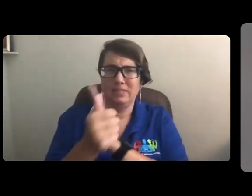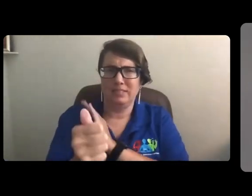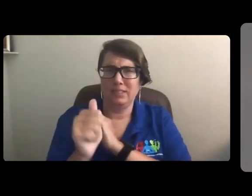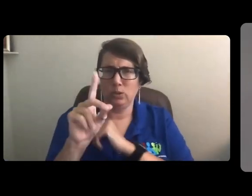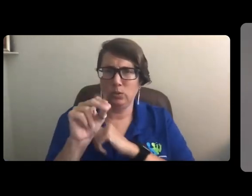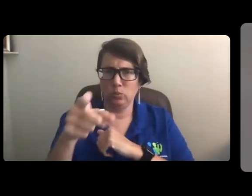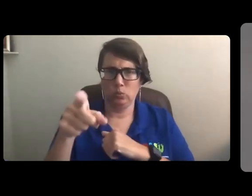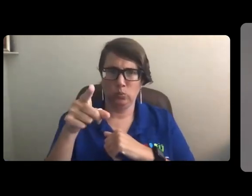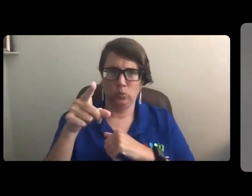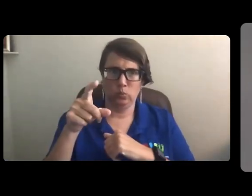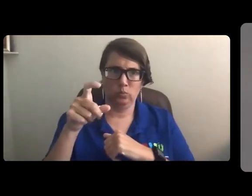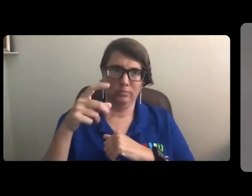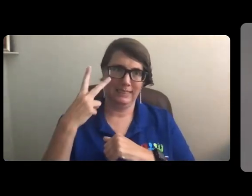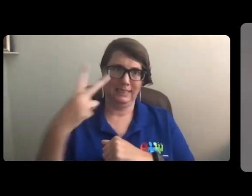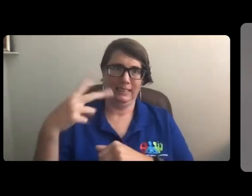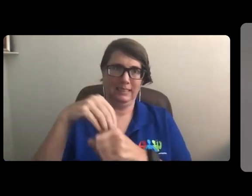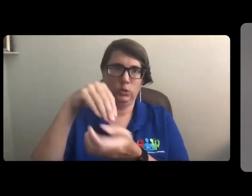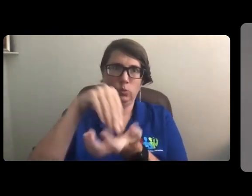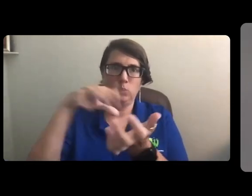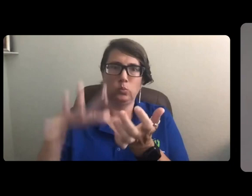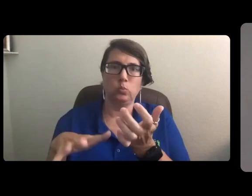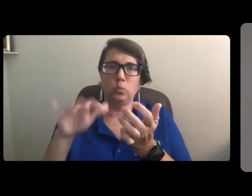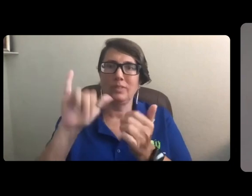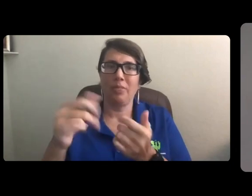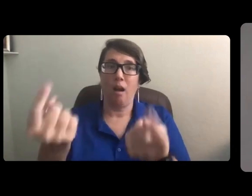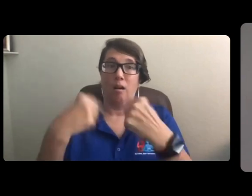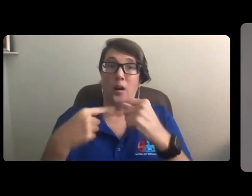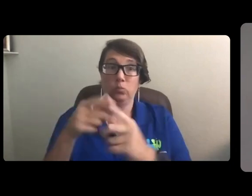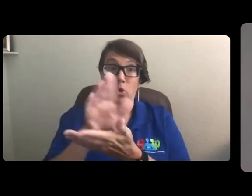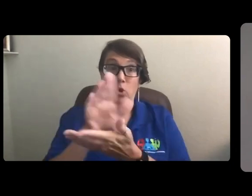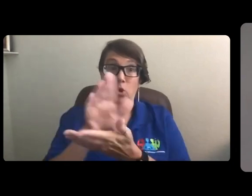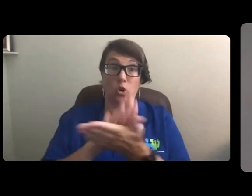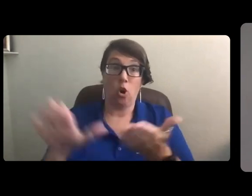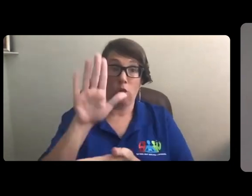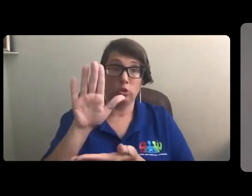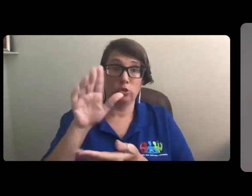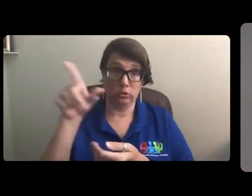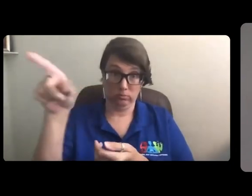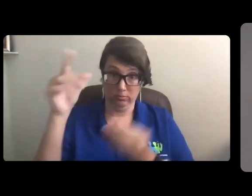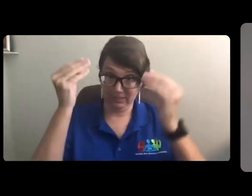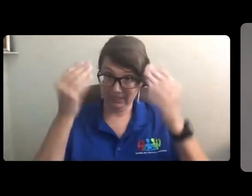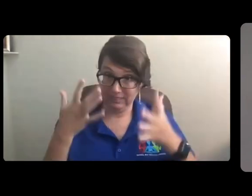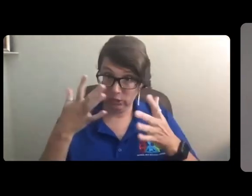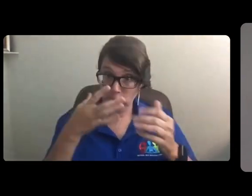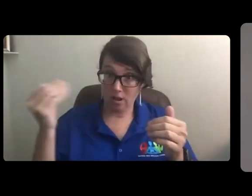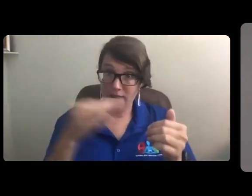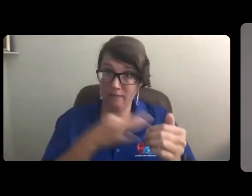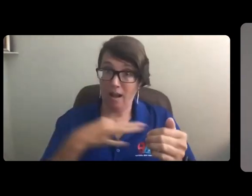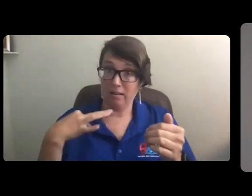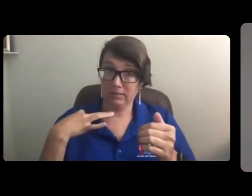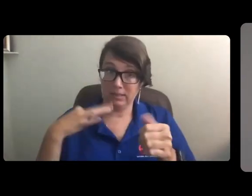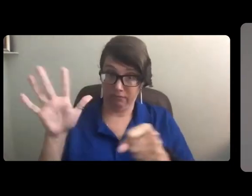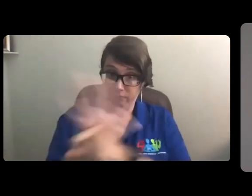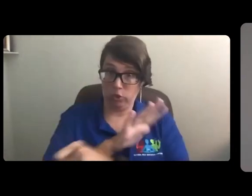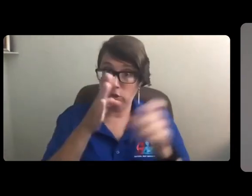Thank you. What type of skills do you see students coming into college with where